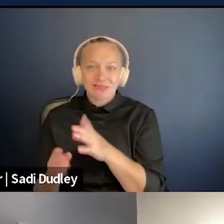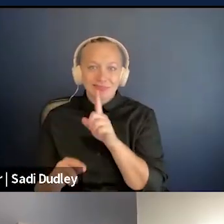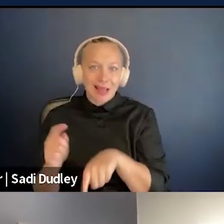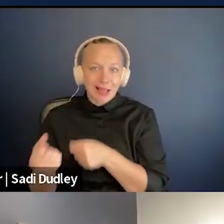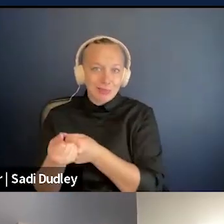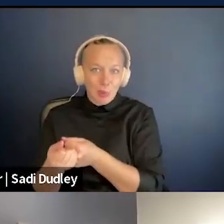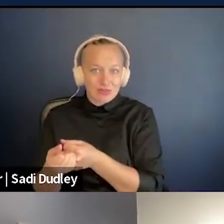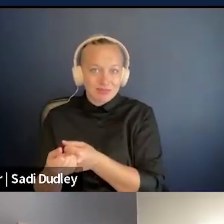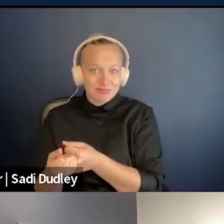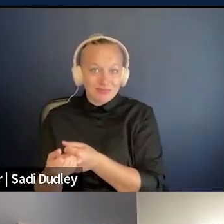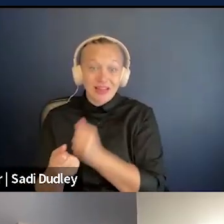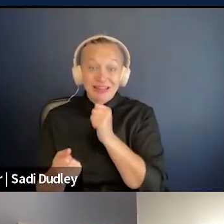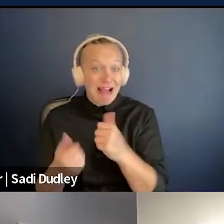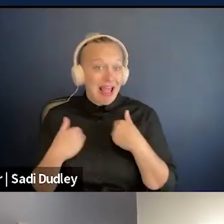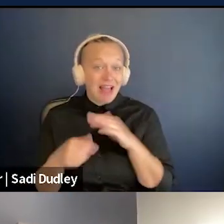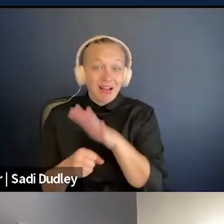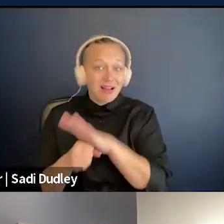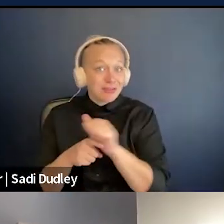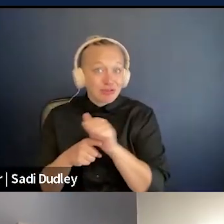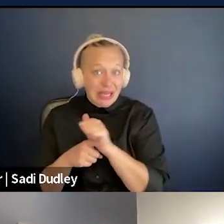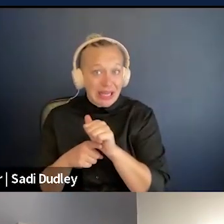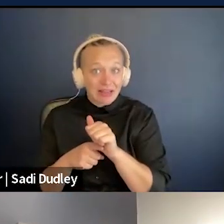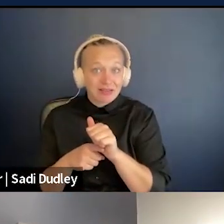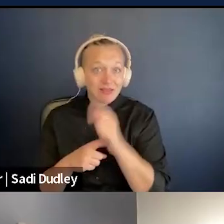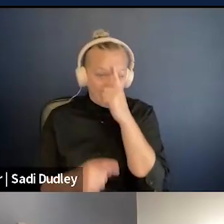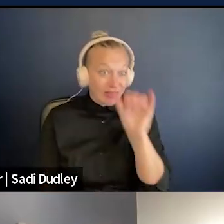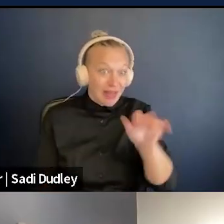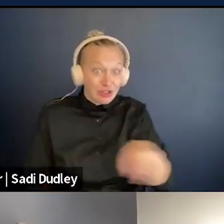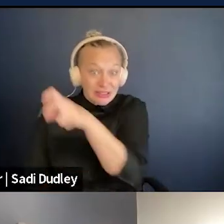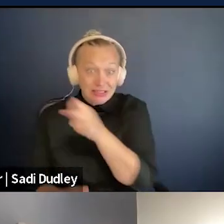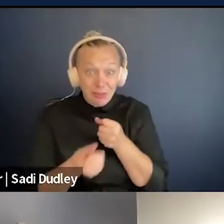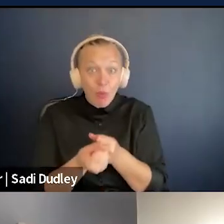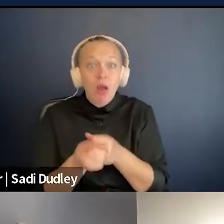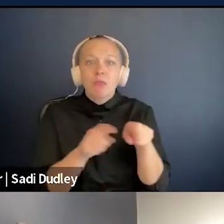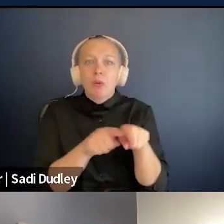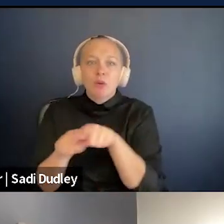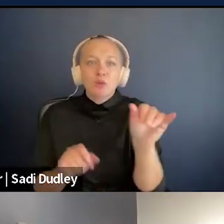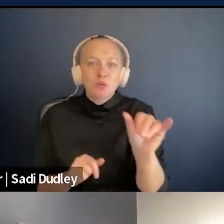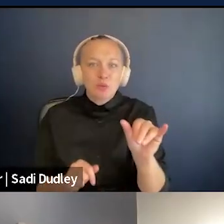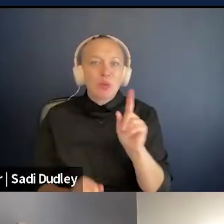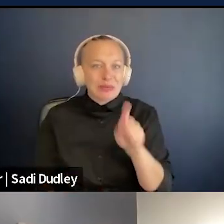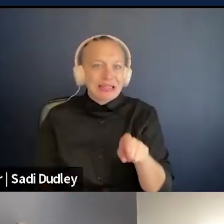Um, so yeah, I think there is some of that, for sure. I do want to leave, um, Dr. Bentley enough time to.